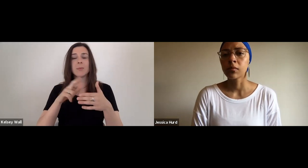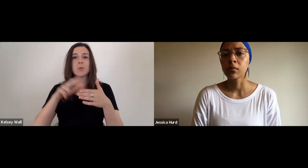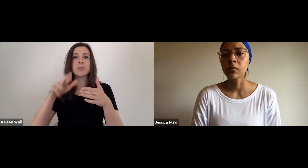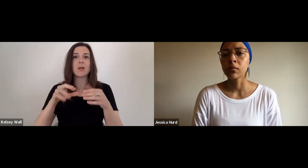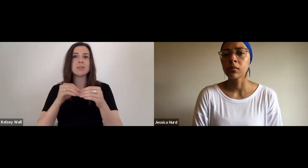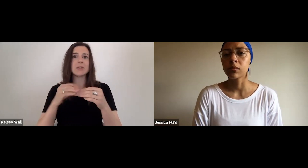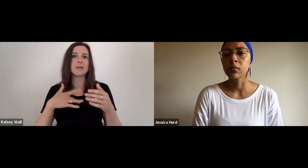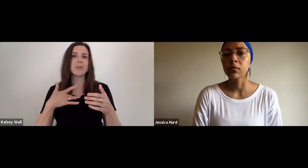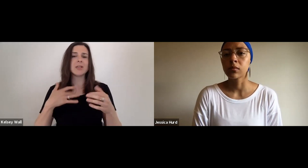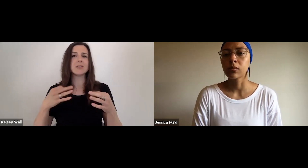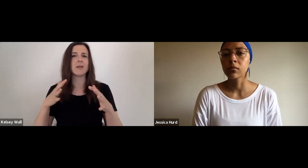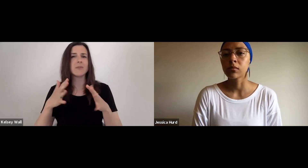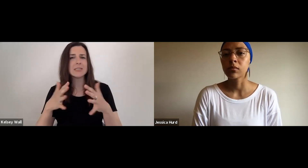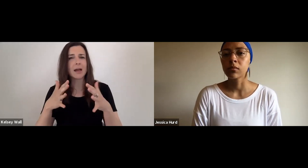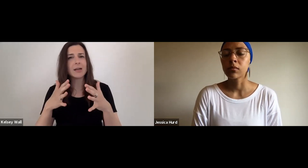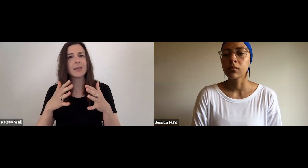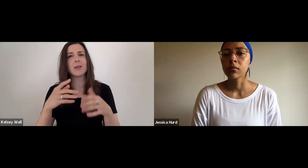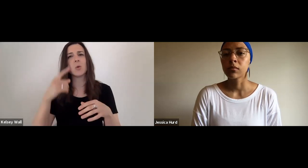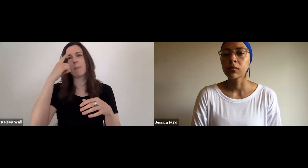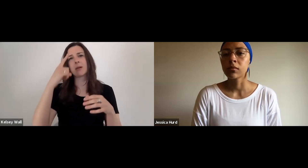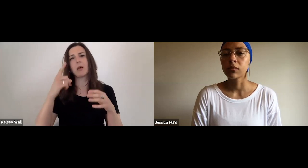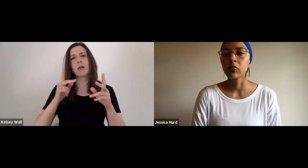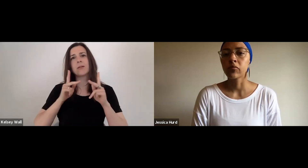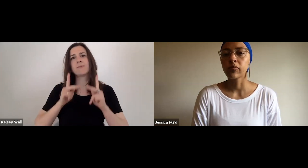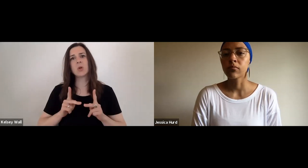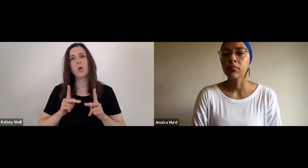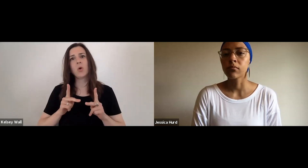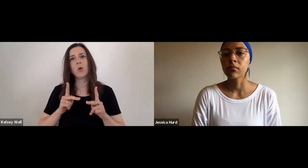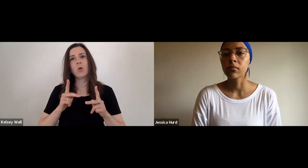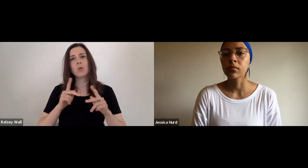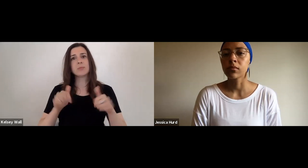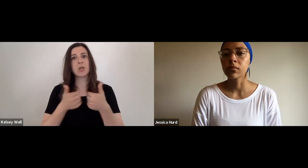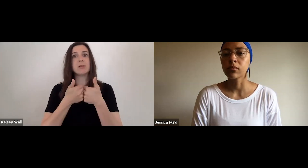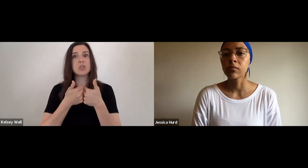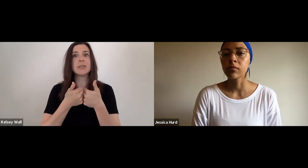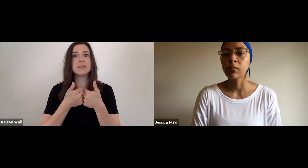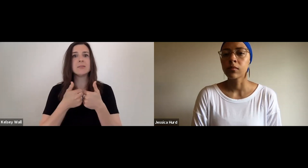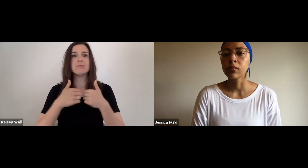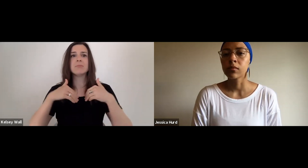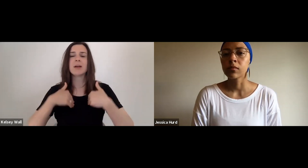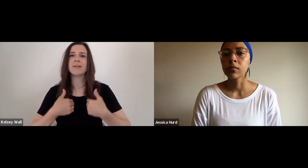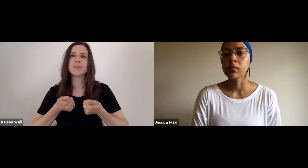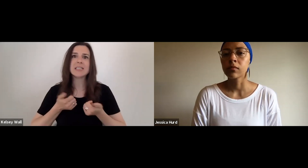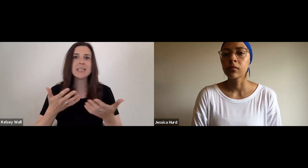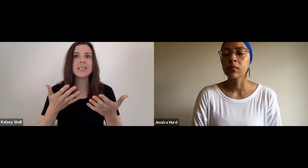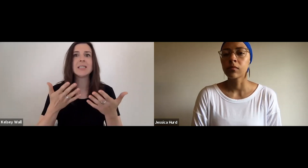Distress can actually be ongoing and can lead to and can cause anxiety, and it can cause physical challenges